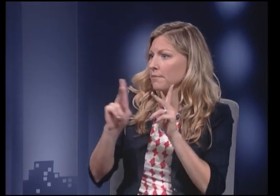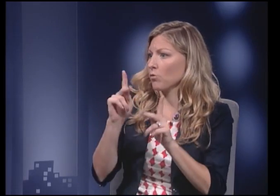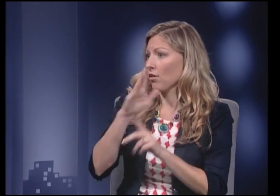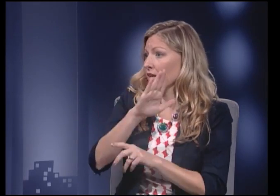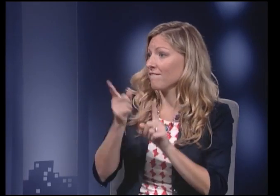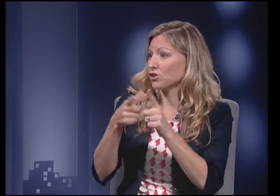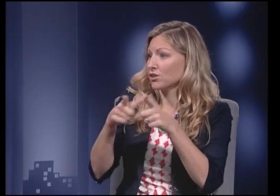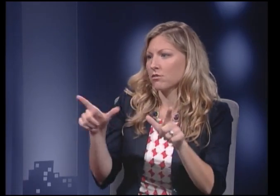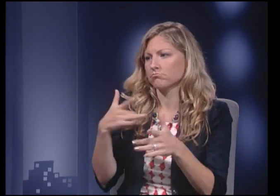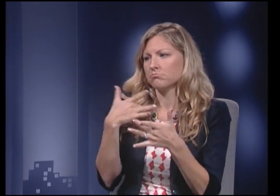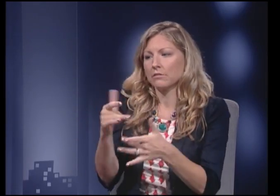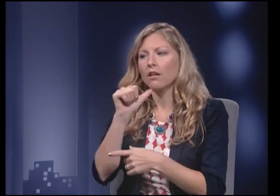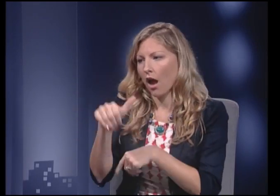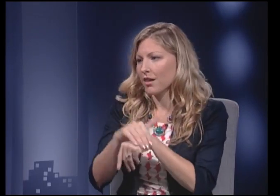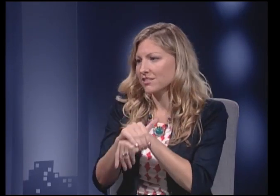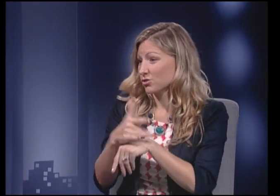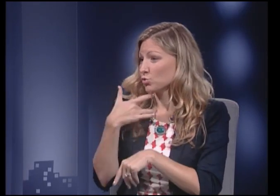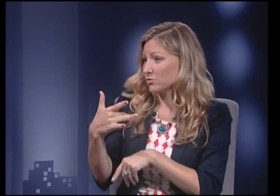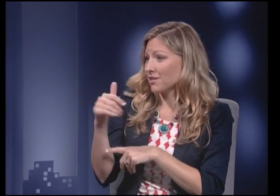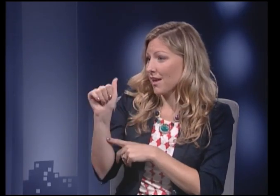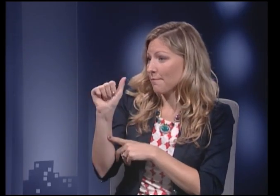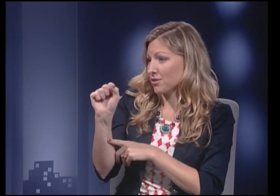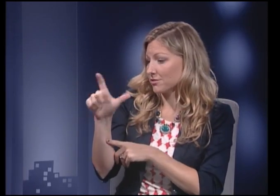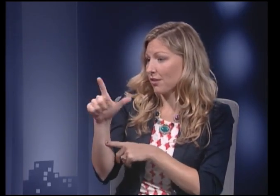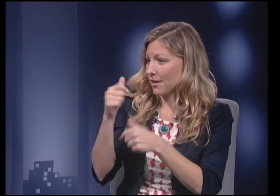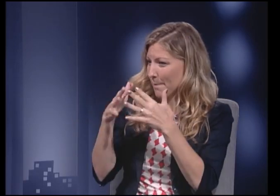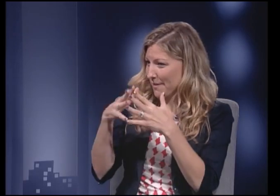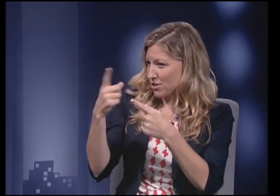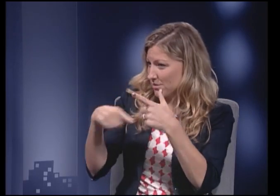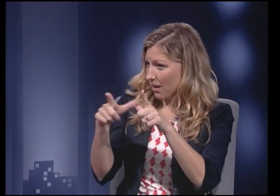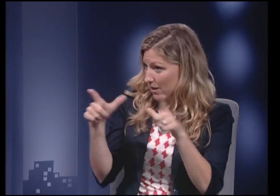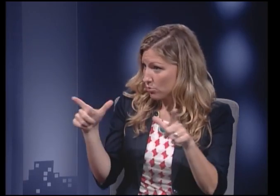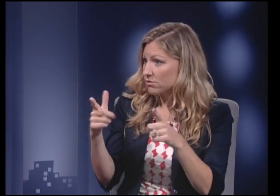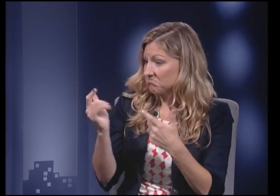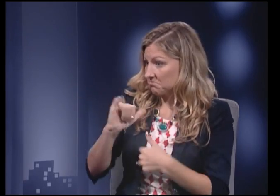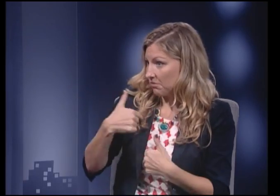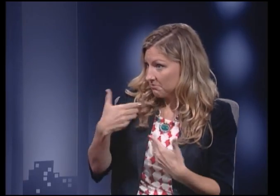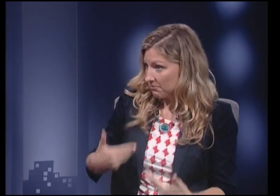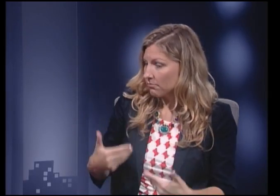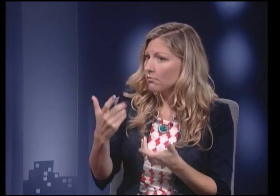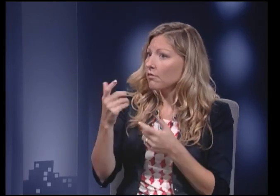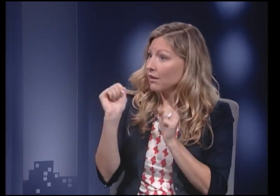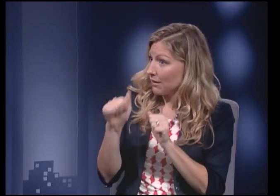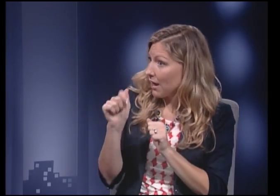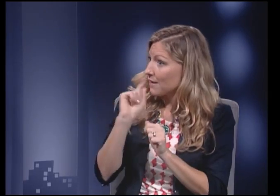I know that deaf-- you may or may not know that deaf people, ASL is their first language not English like myself.